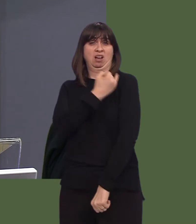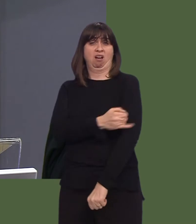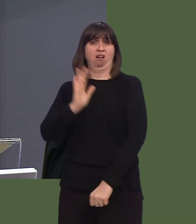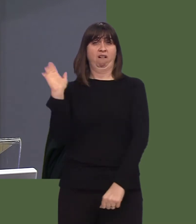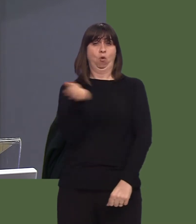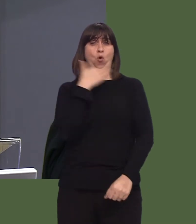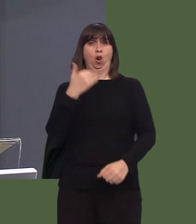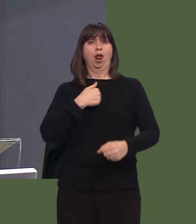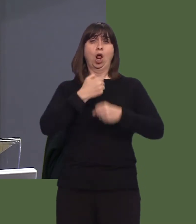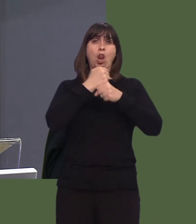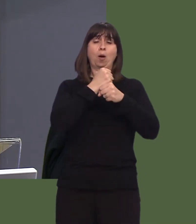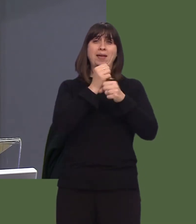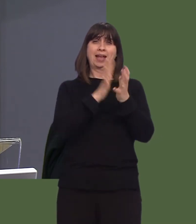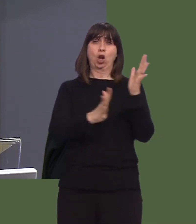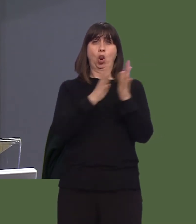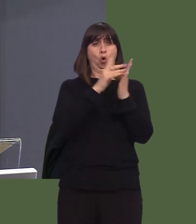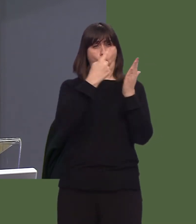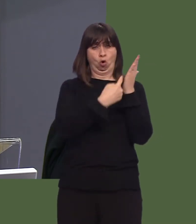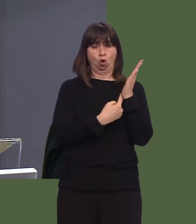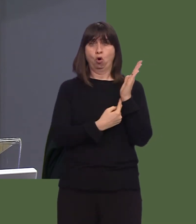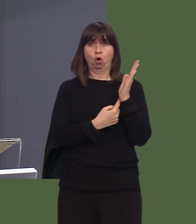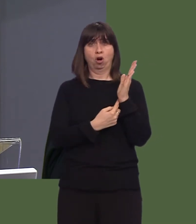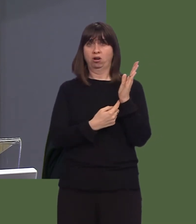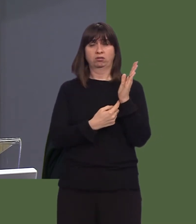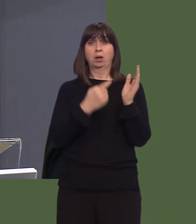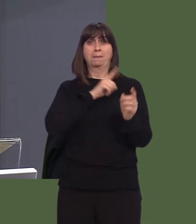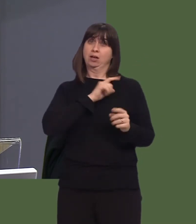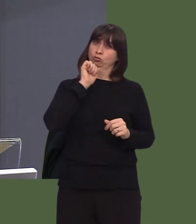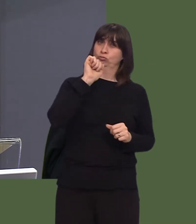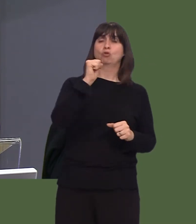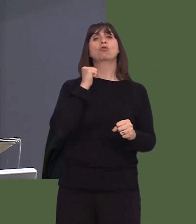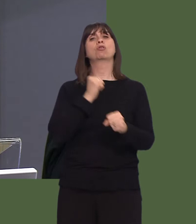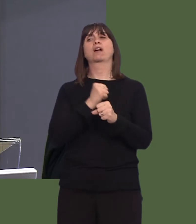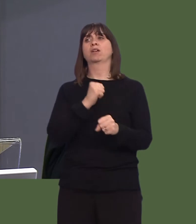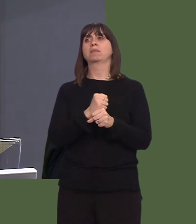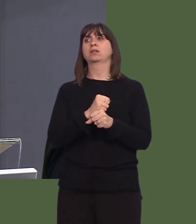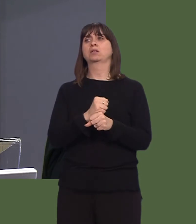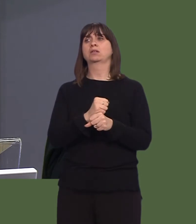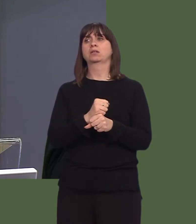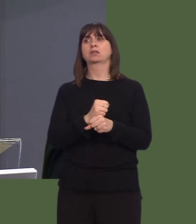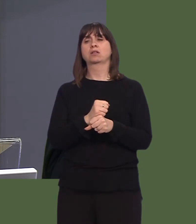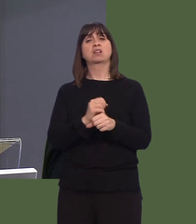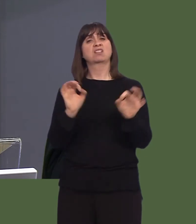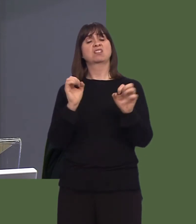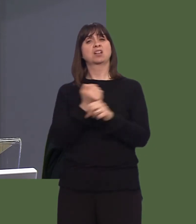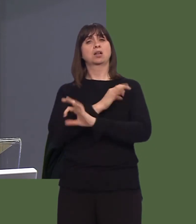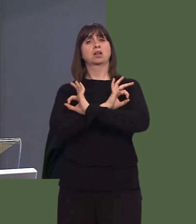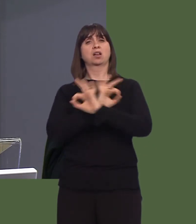lobbying legislation in these islands because your Government has chosen to do nothing.